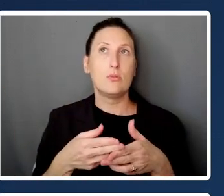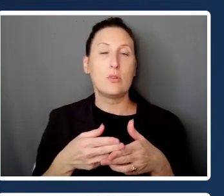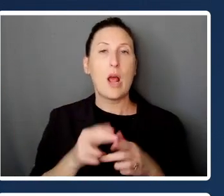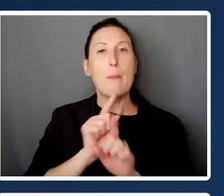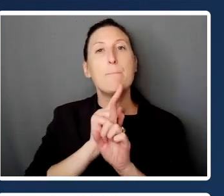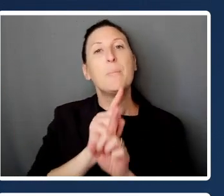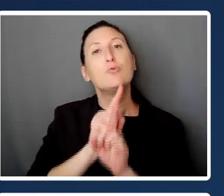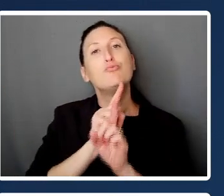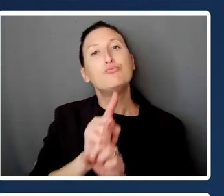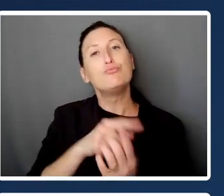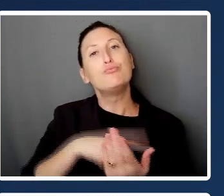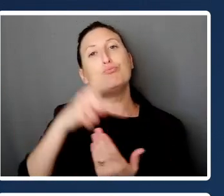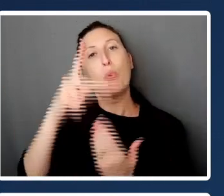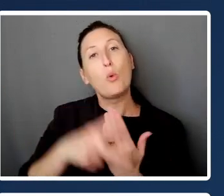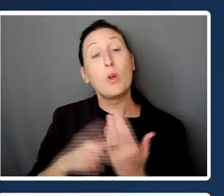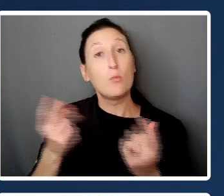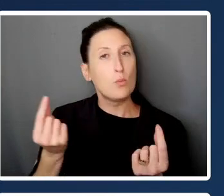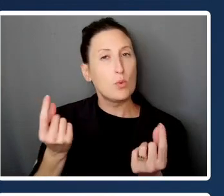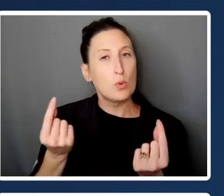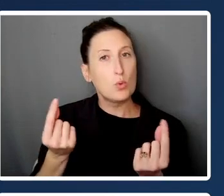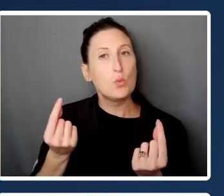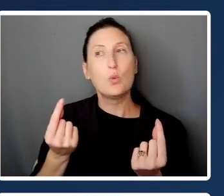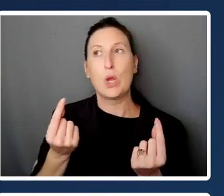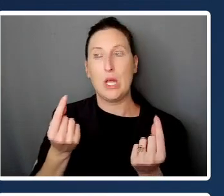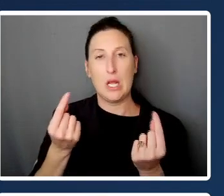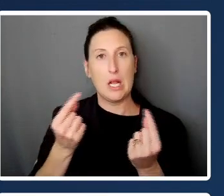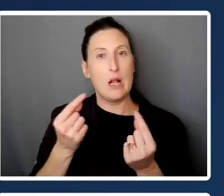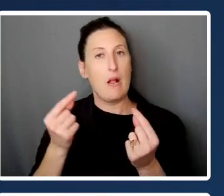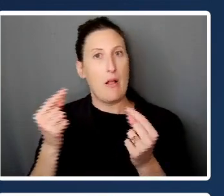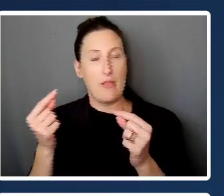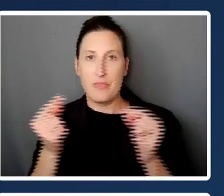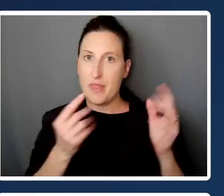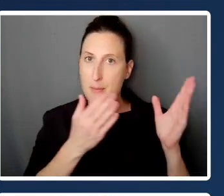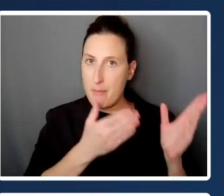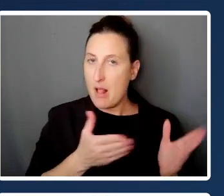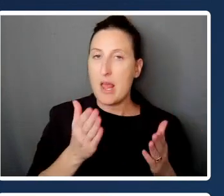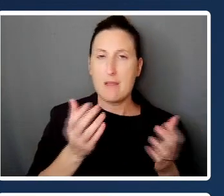They brought in -- planned a number of activities, inviting the middle schoolers to come to the high